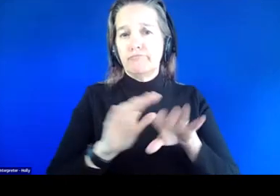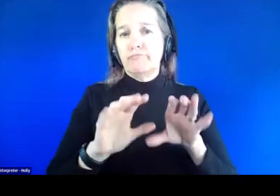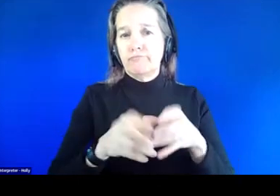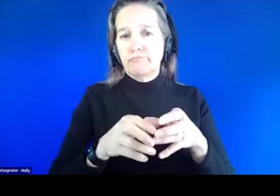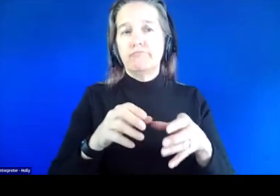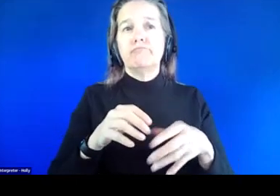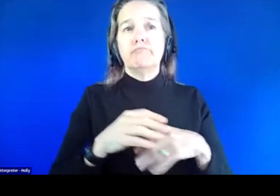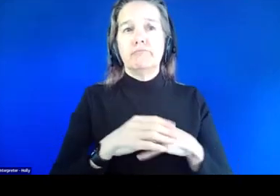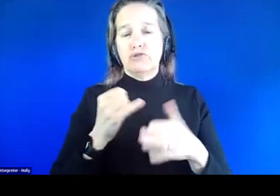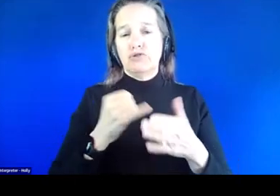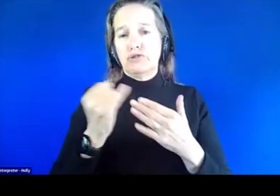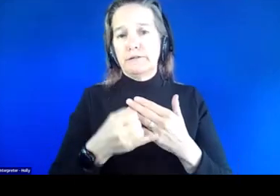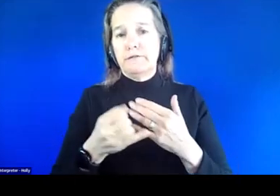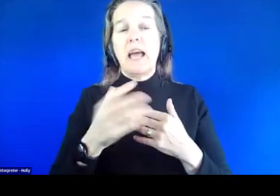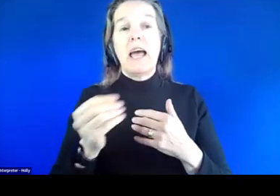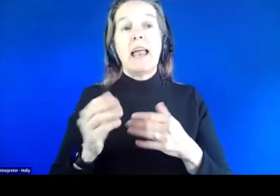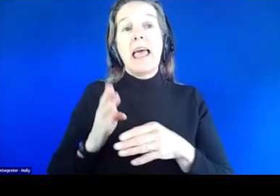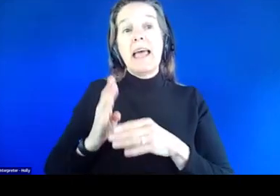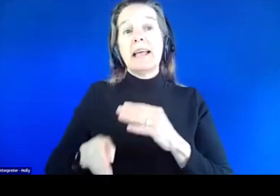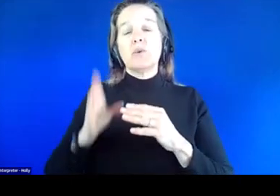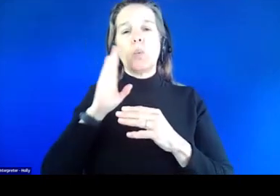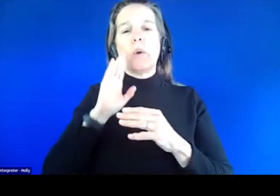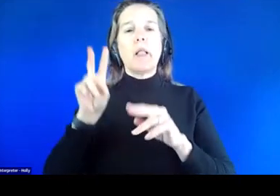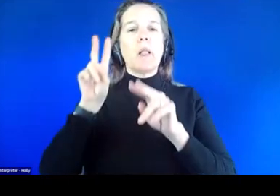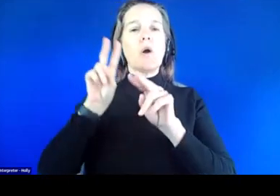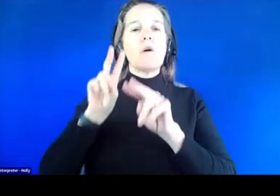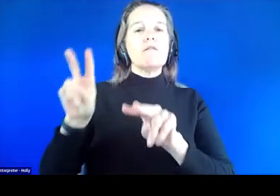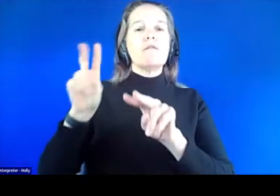looking forward and we'll have an opportunity for Q&A.